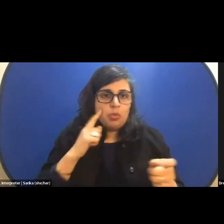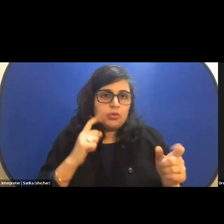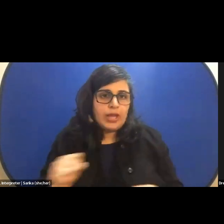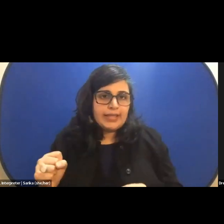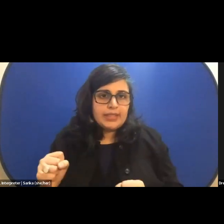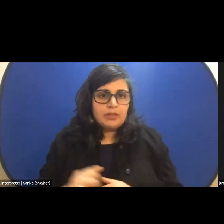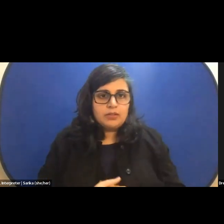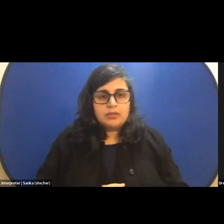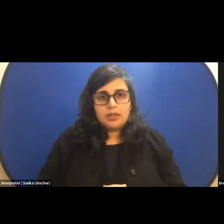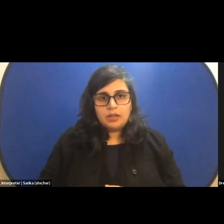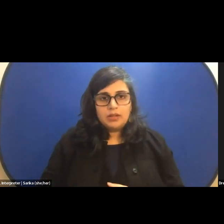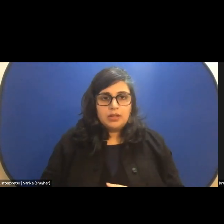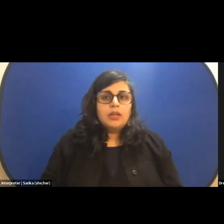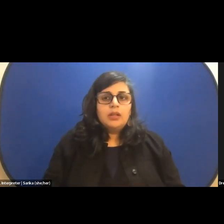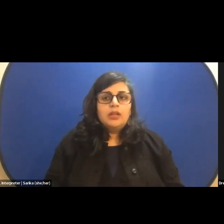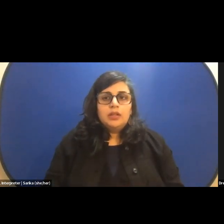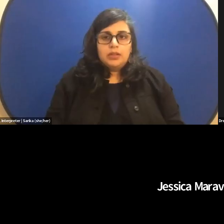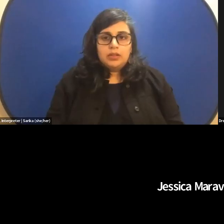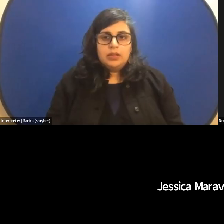use these for Portland police or any other police departments to